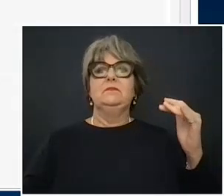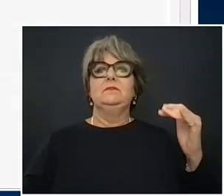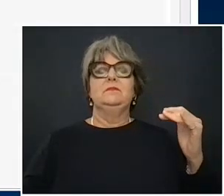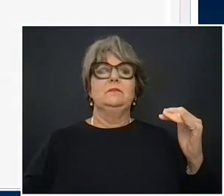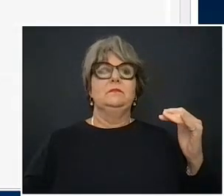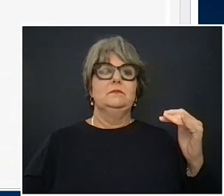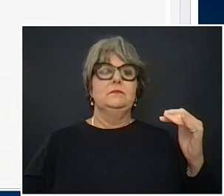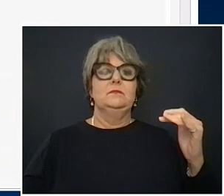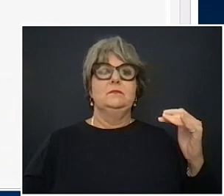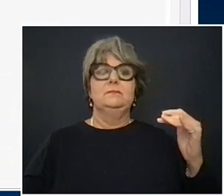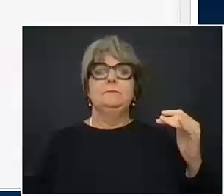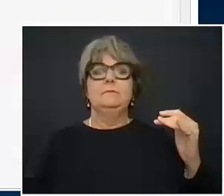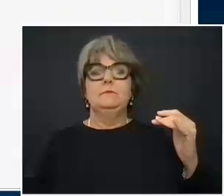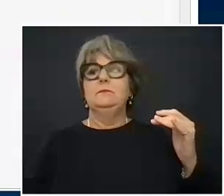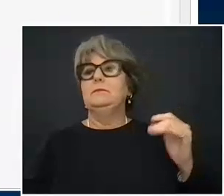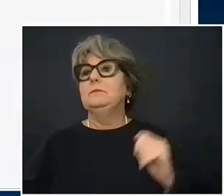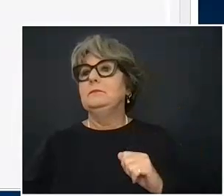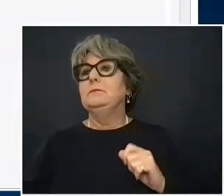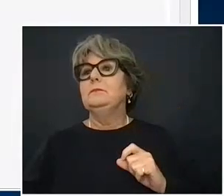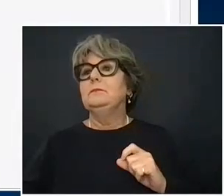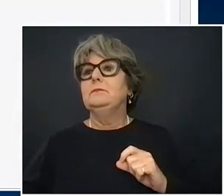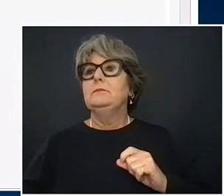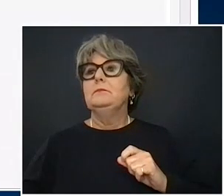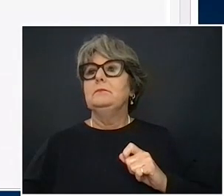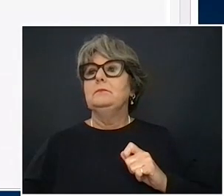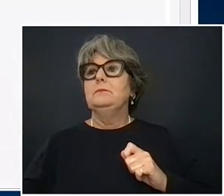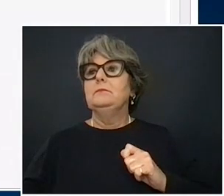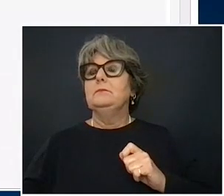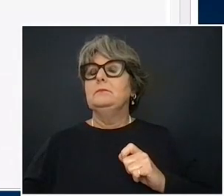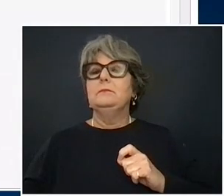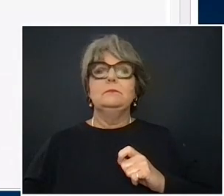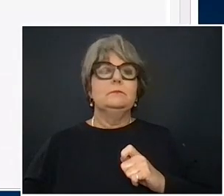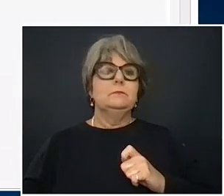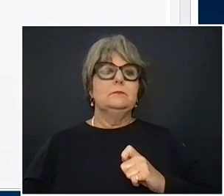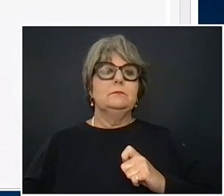for some minor, you know, regulatory